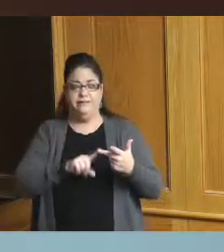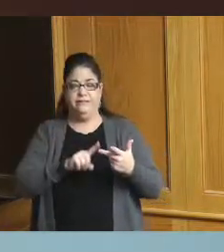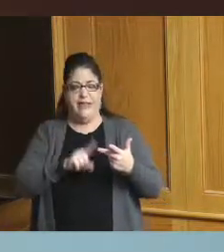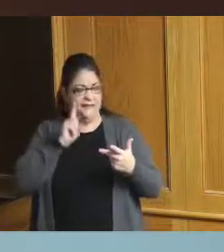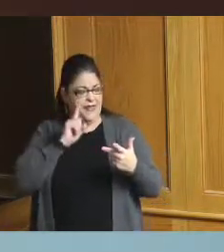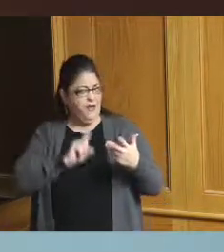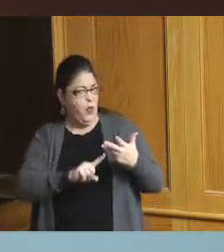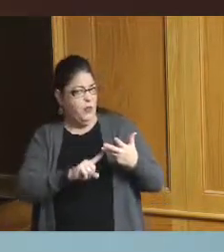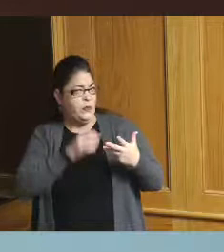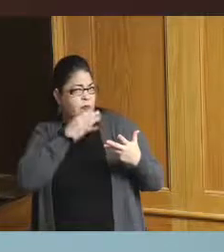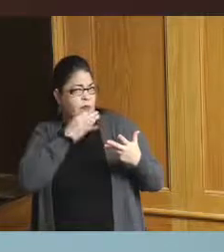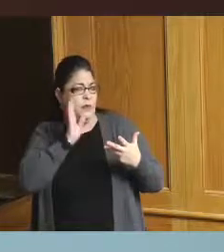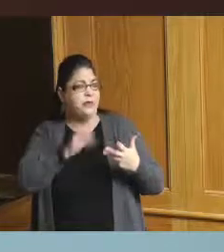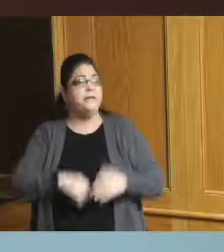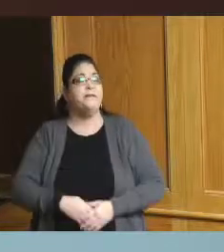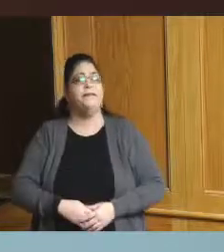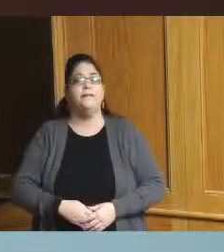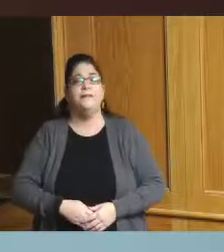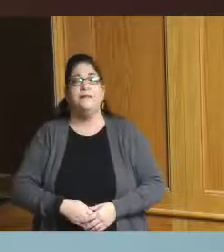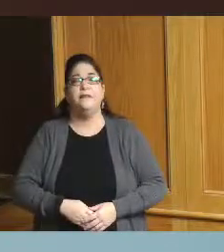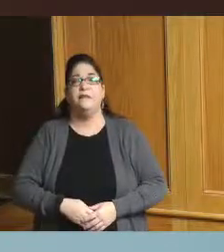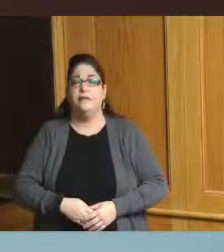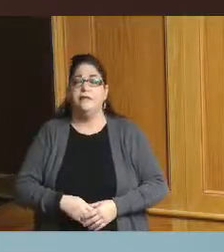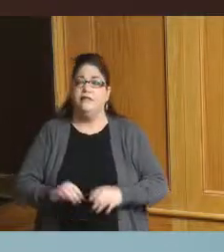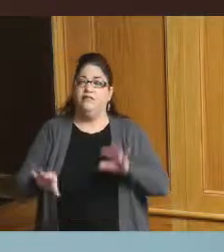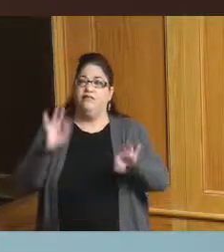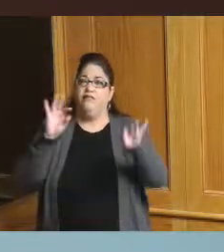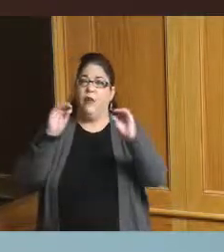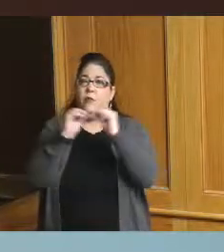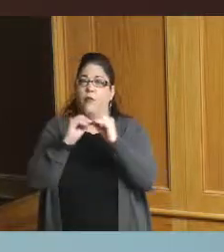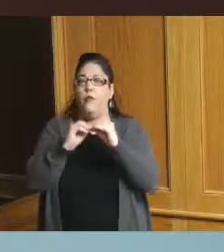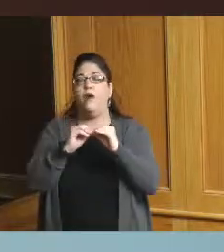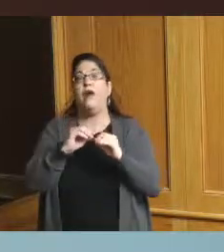those locations you can find more details on TestAndProtectCincy.com